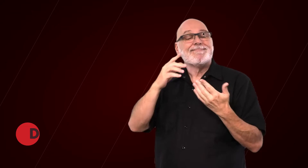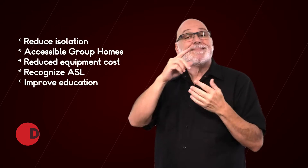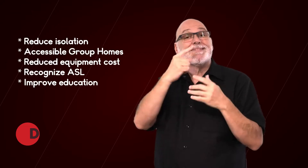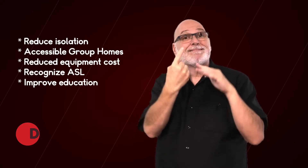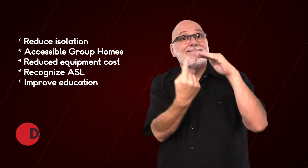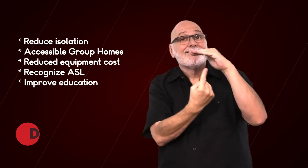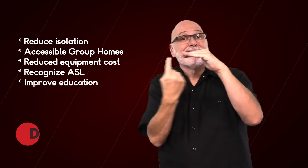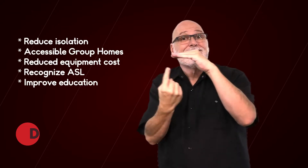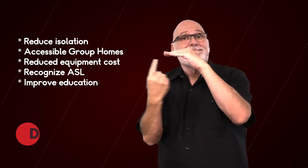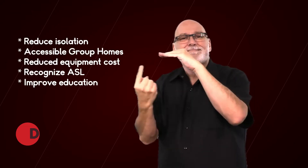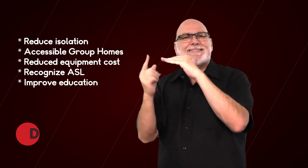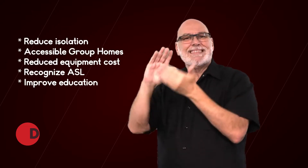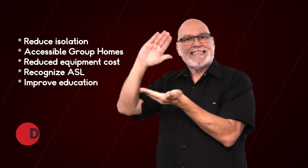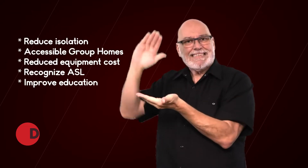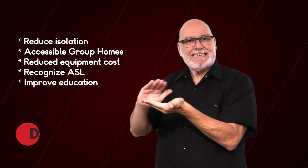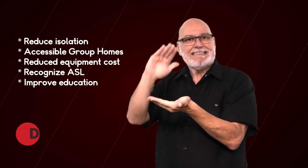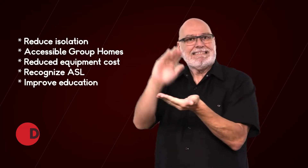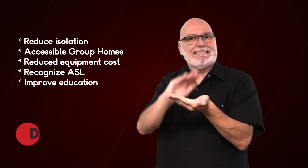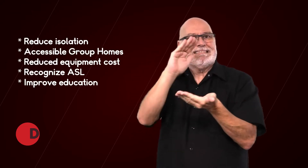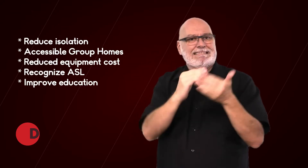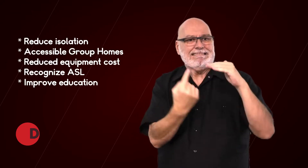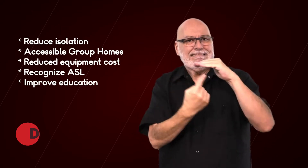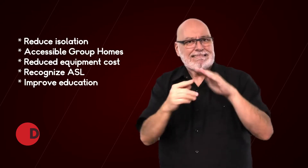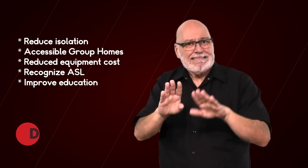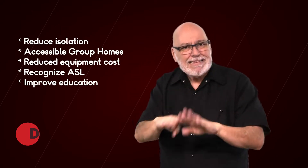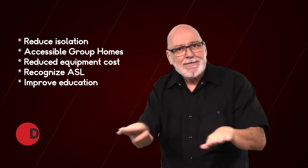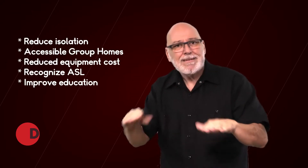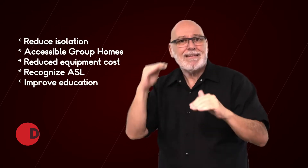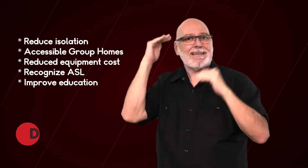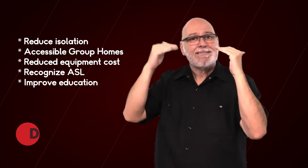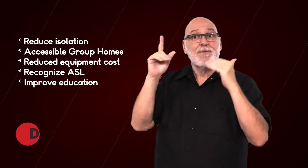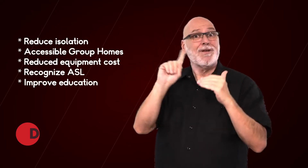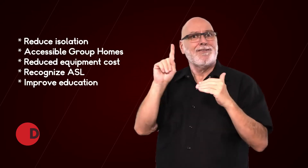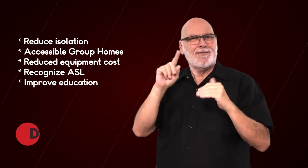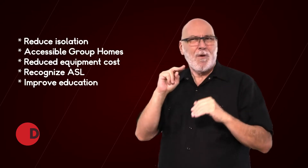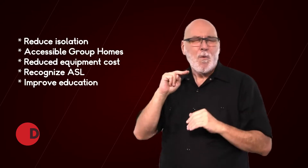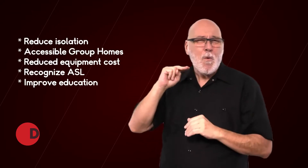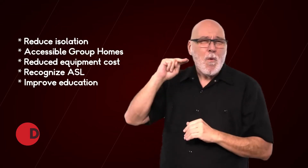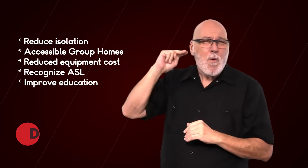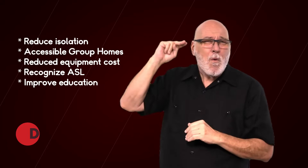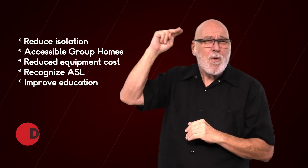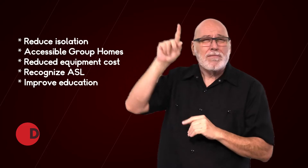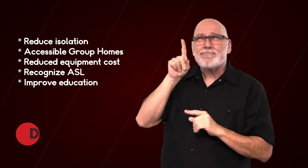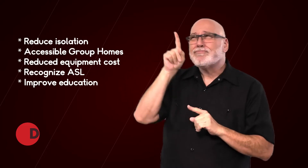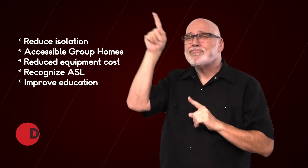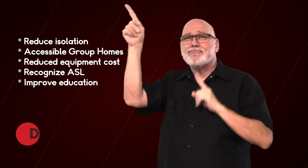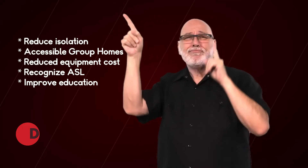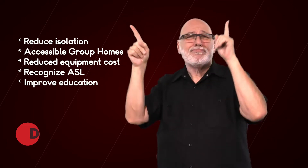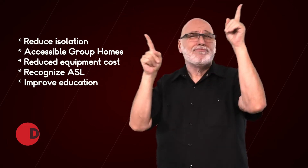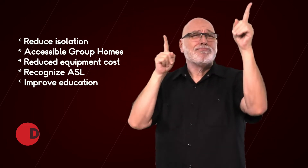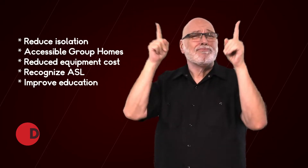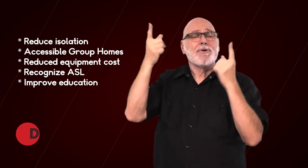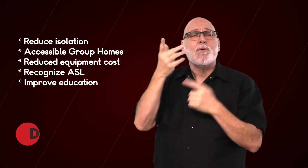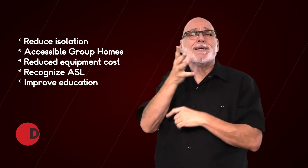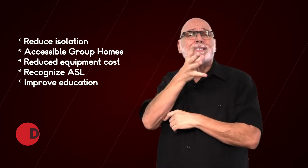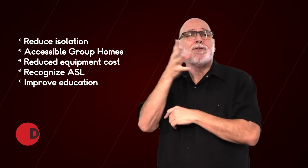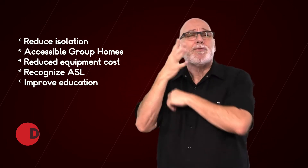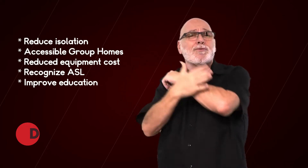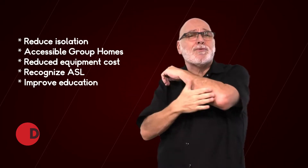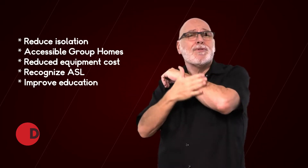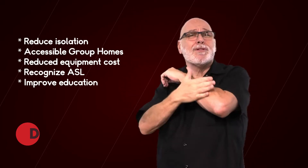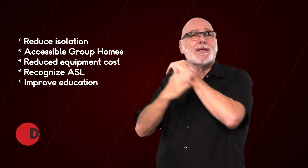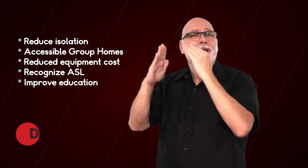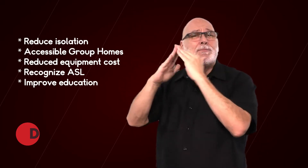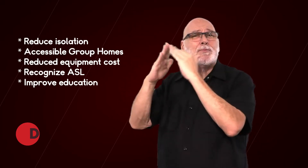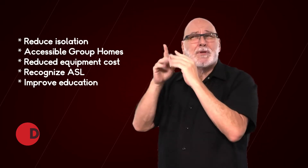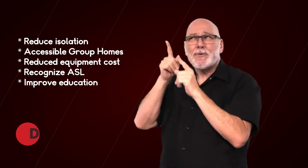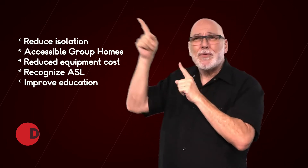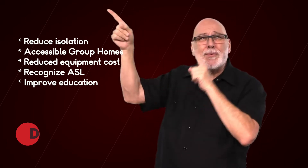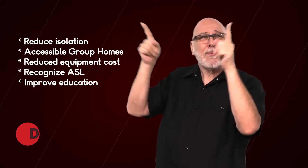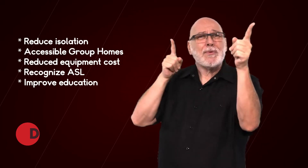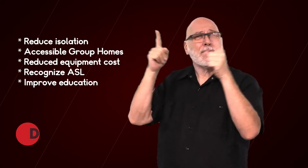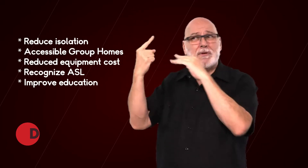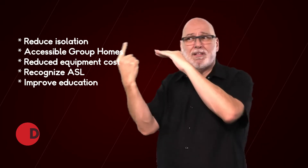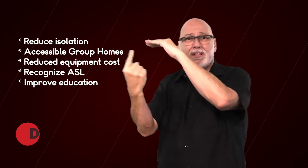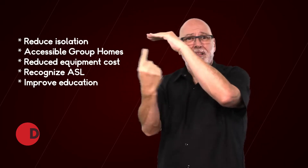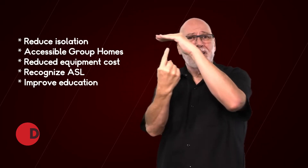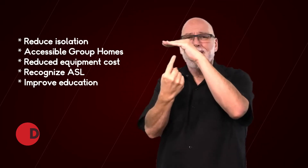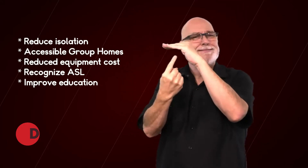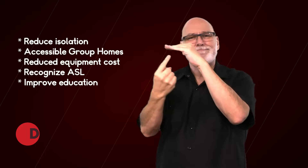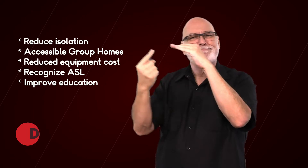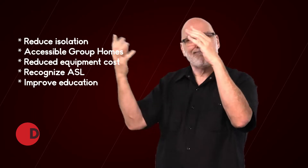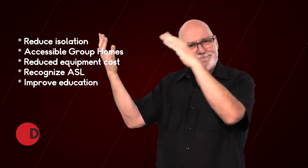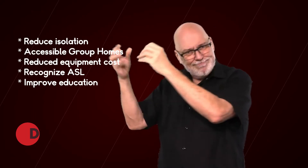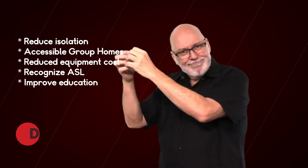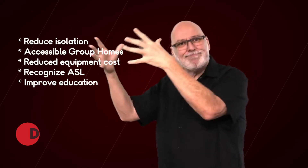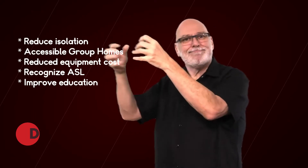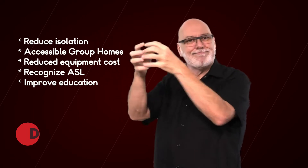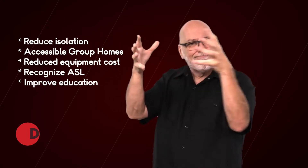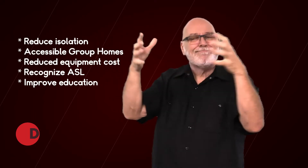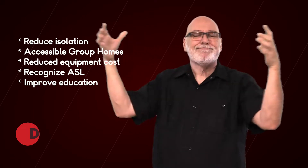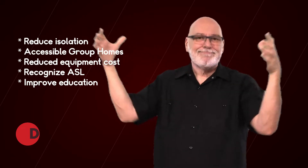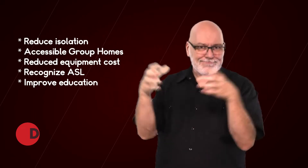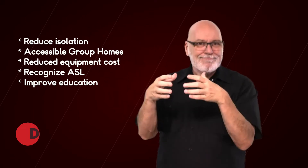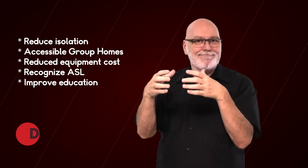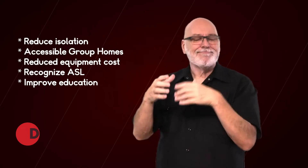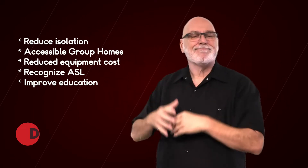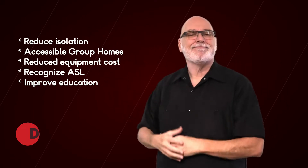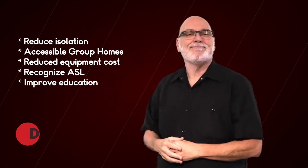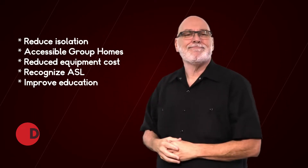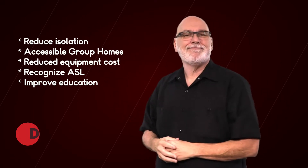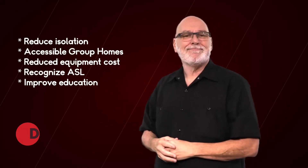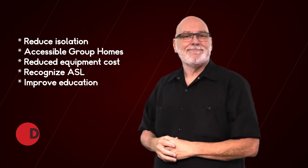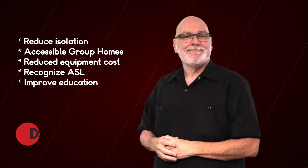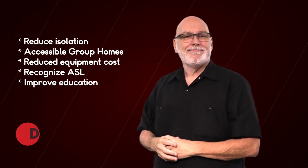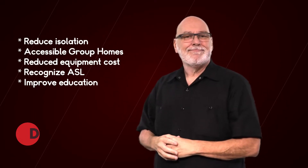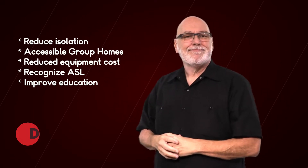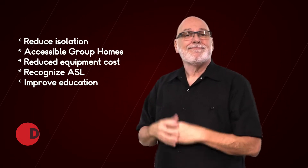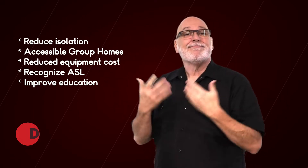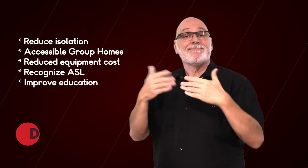isolation of children and adults in northern and rural communities,